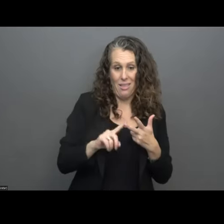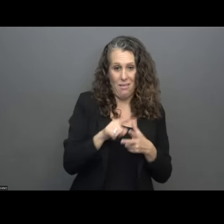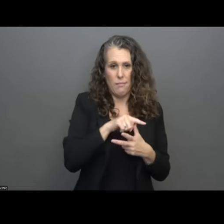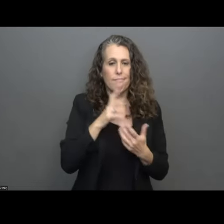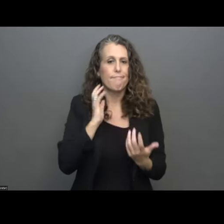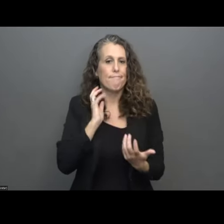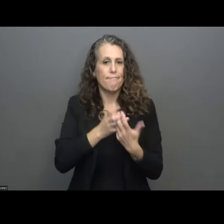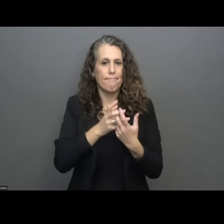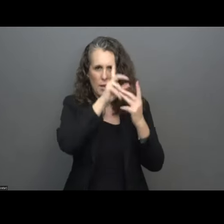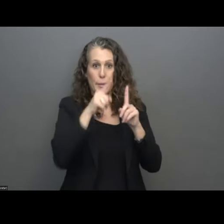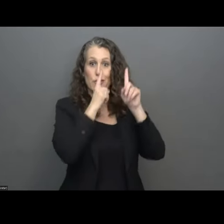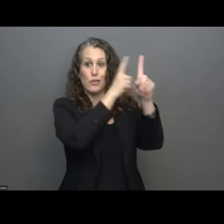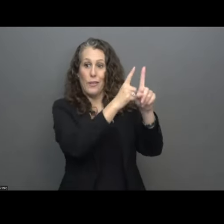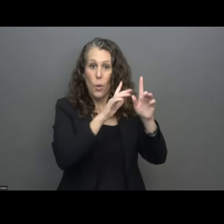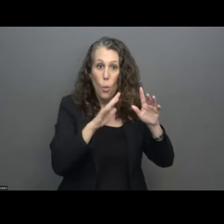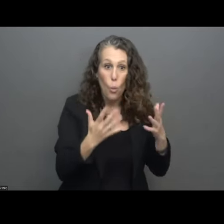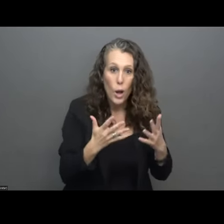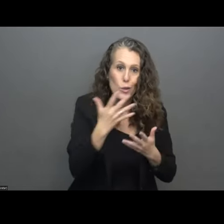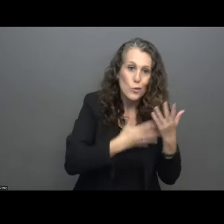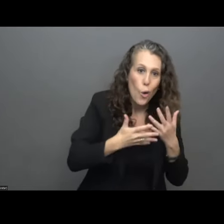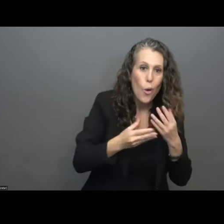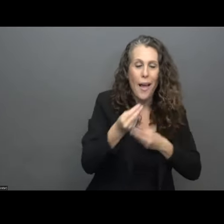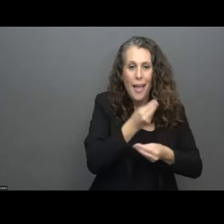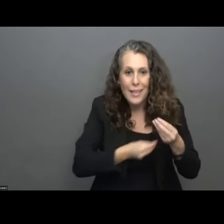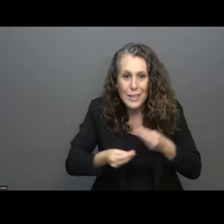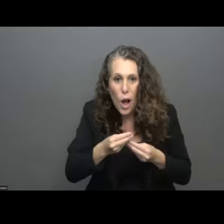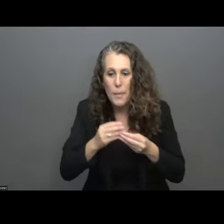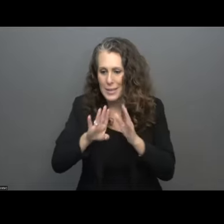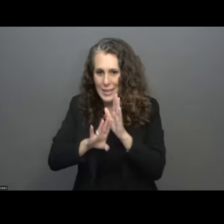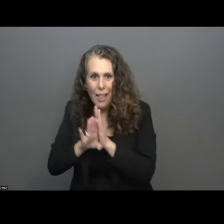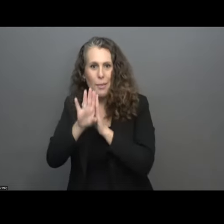is to propagate social, economic, political and talent development or persons with disabilities.